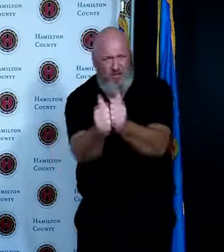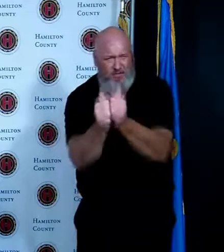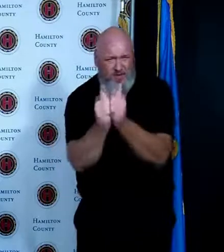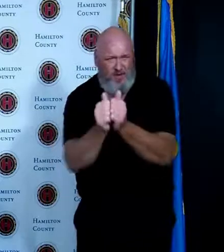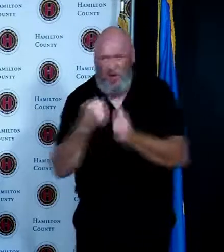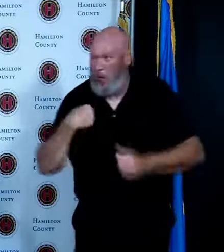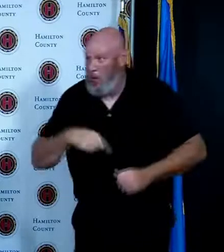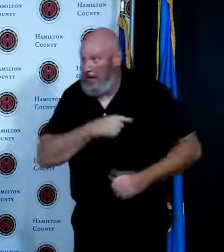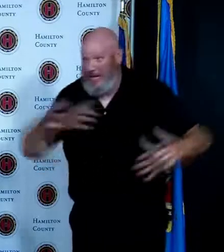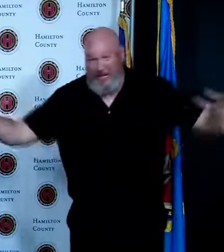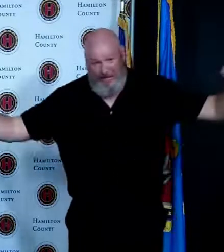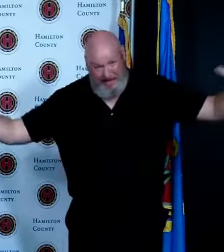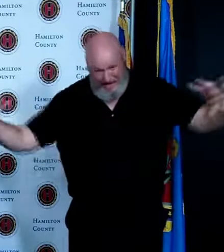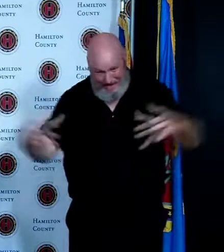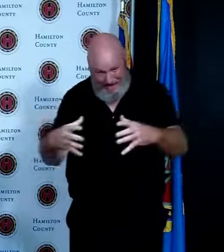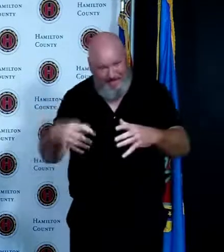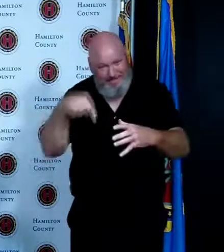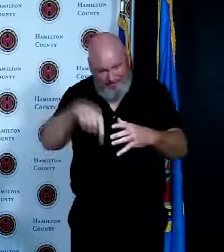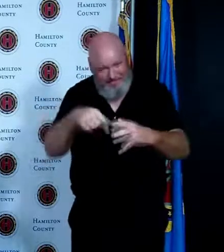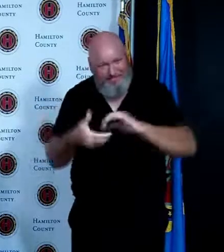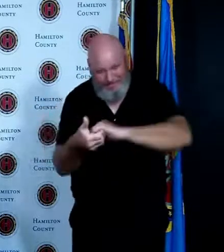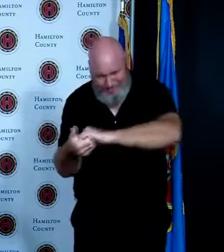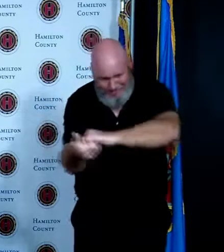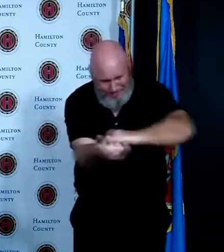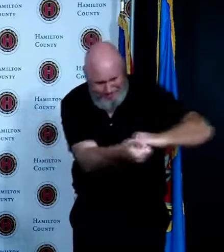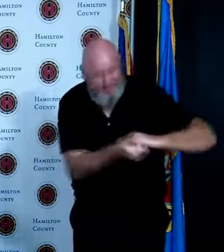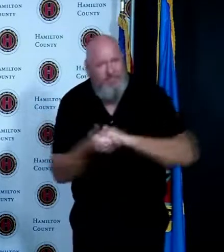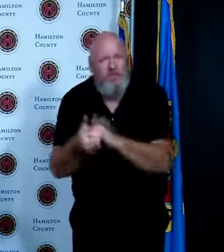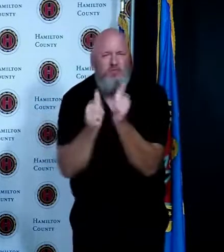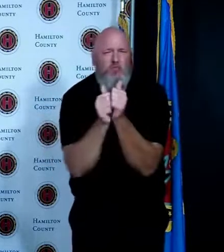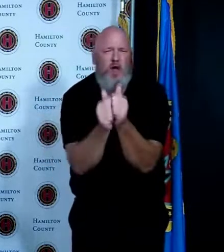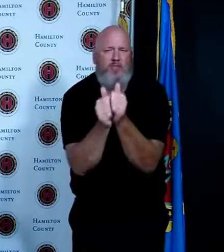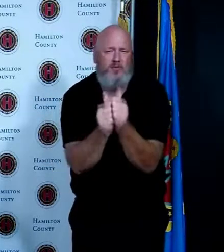continue this work and it's quite frankly very tireless work my team is